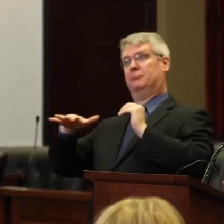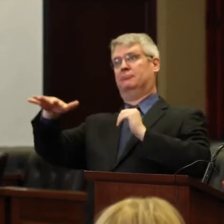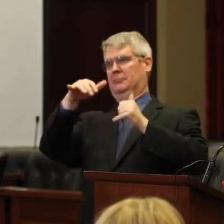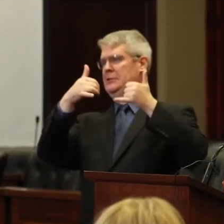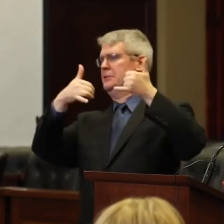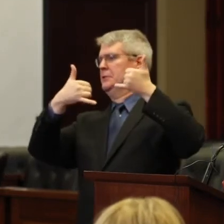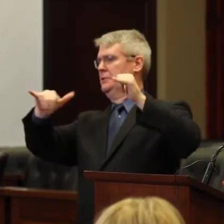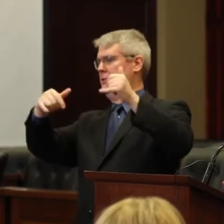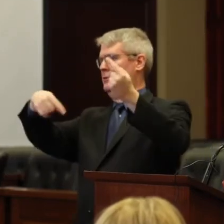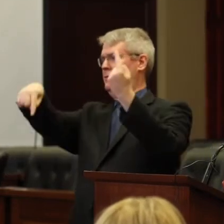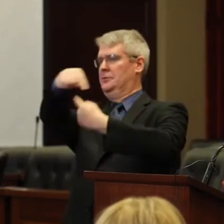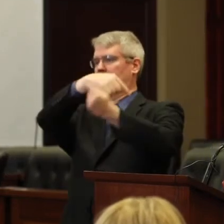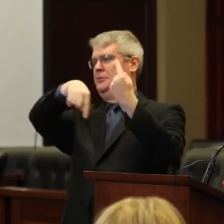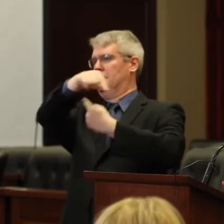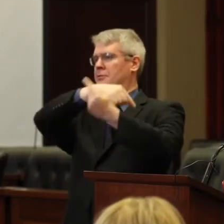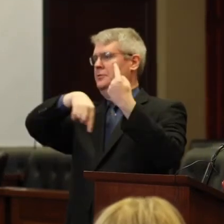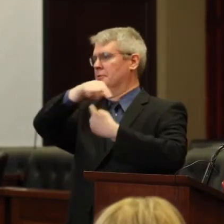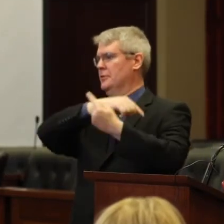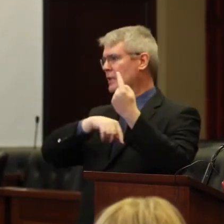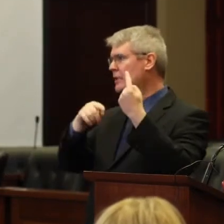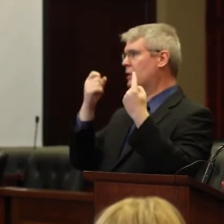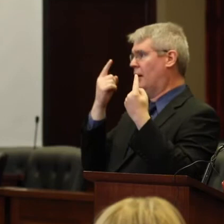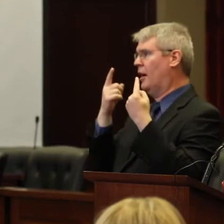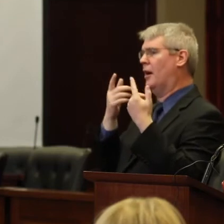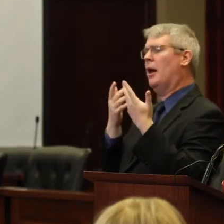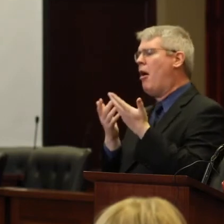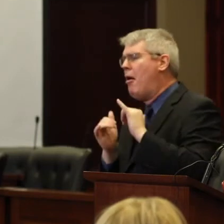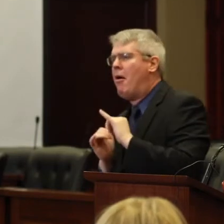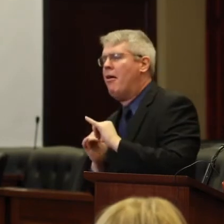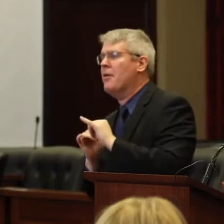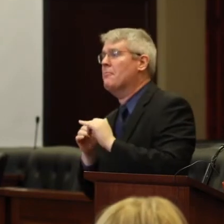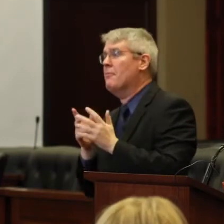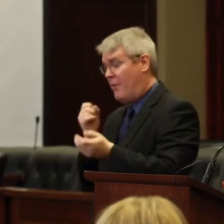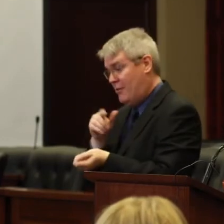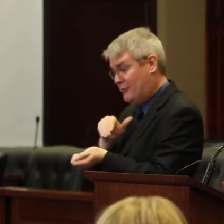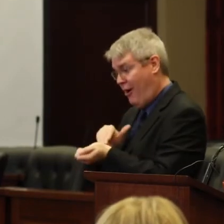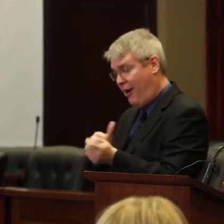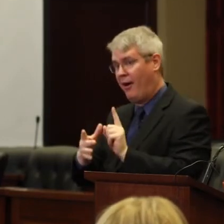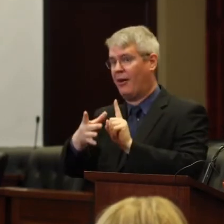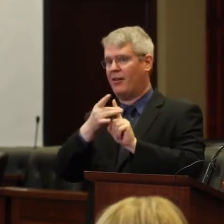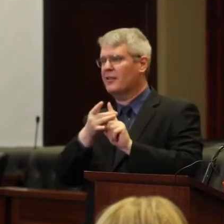it still means that they're out of work. And so it is really stressing the hospitals to see their workers get ill,